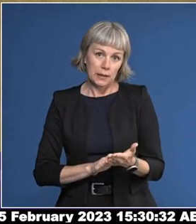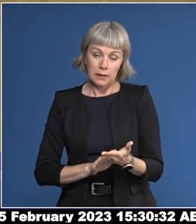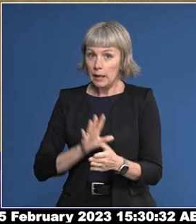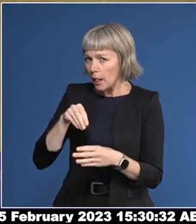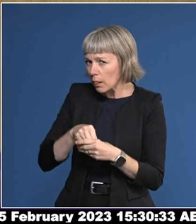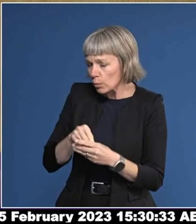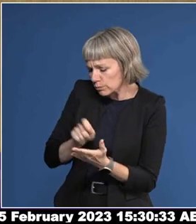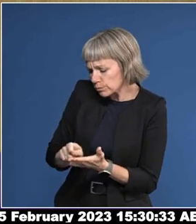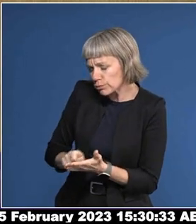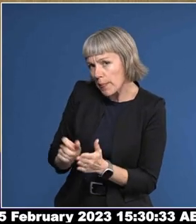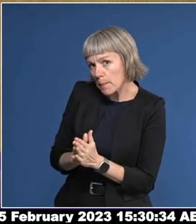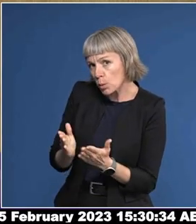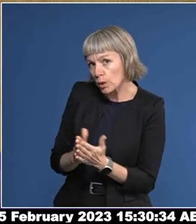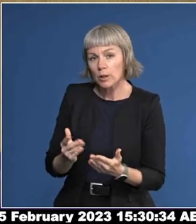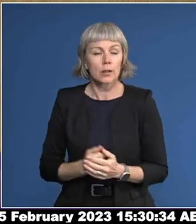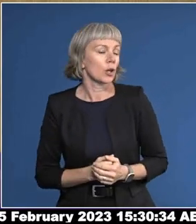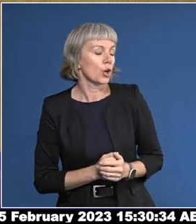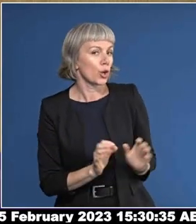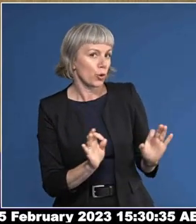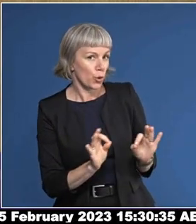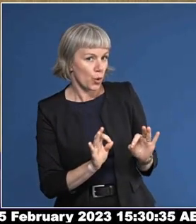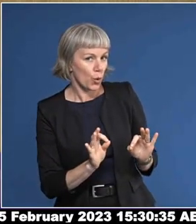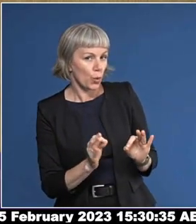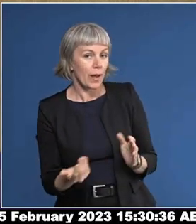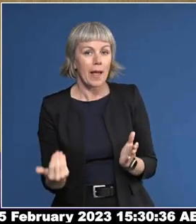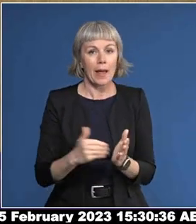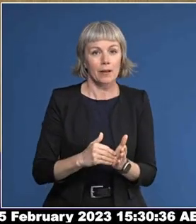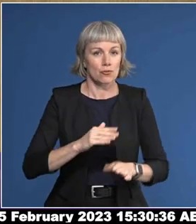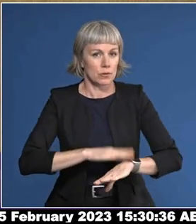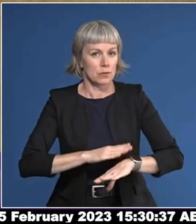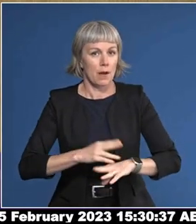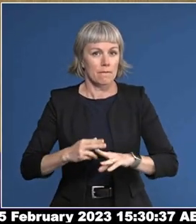No, that's - the time to complete the workbook is in an additional to that.